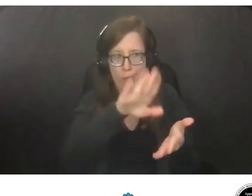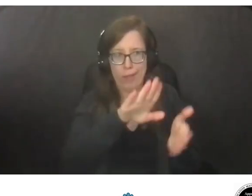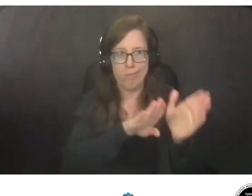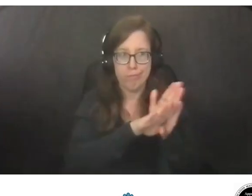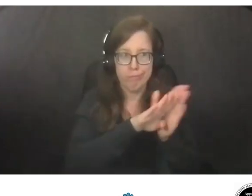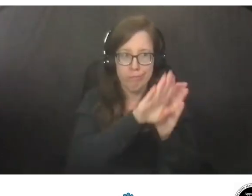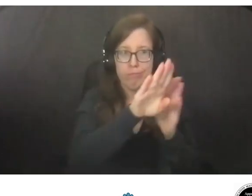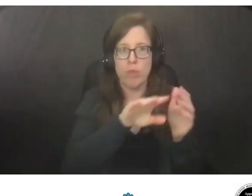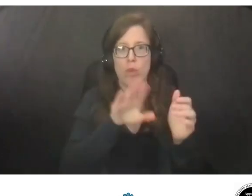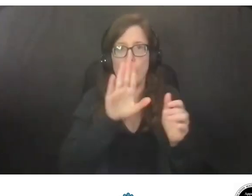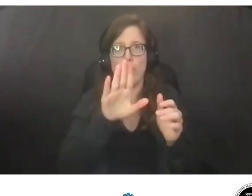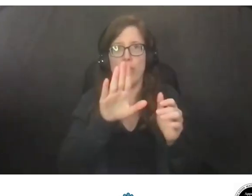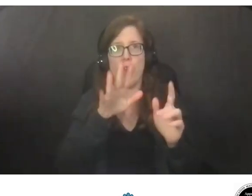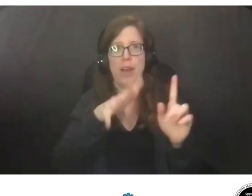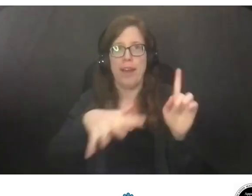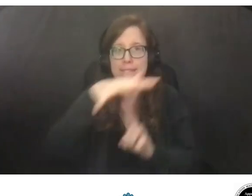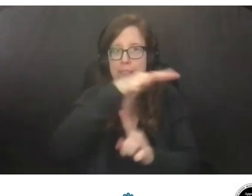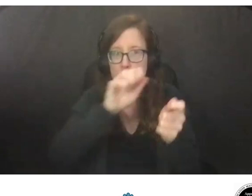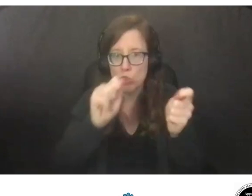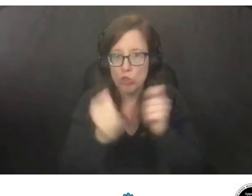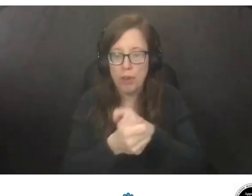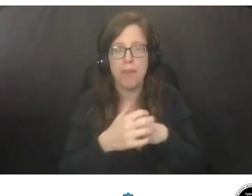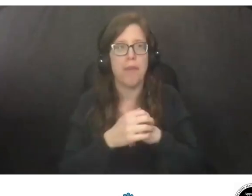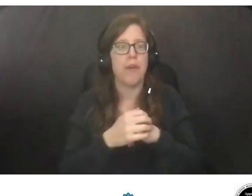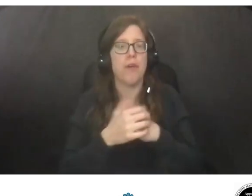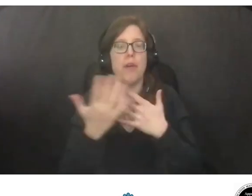as the environment changes. There may be different